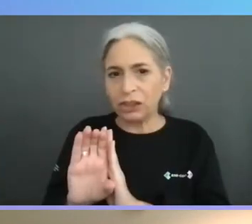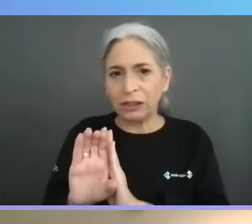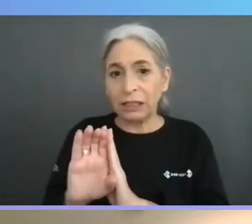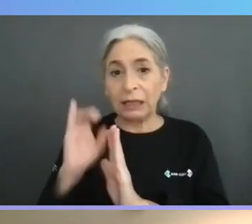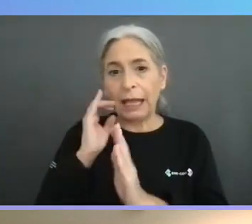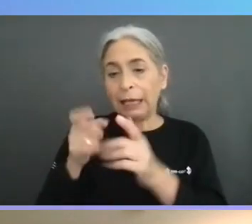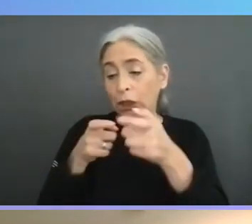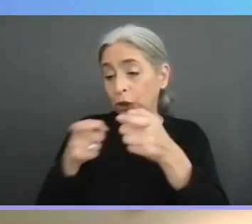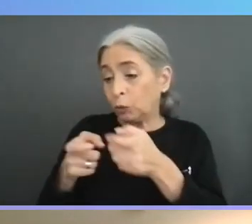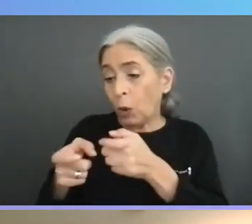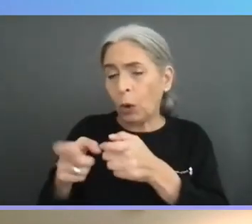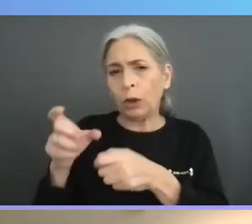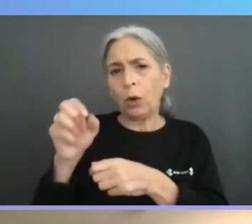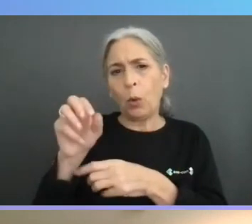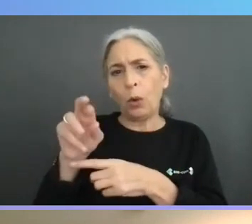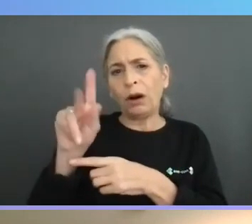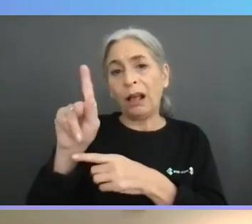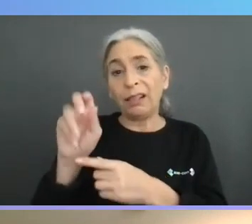it is a control or a link. In this case, how would one